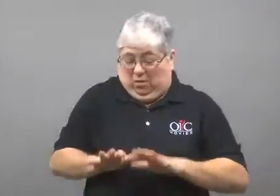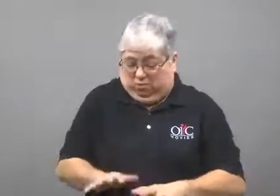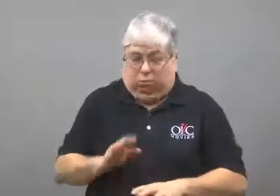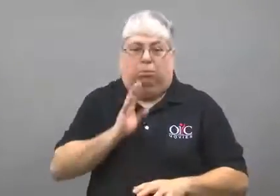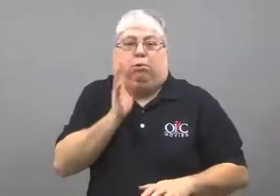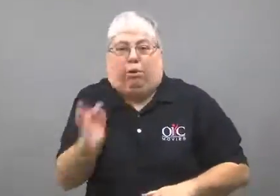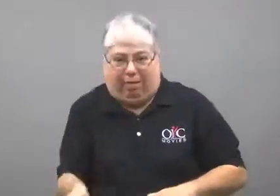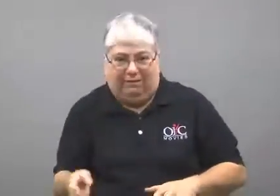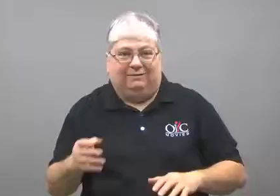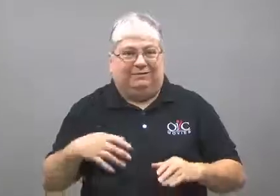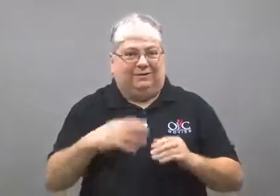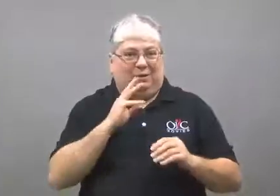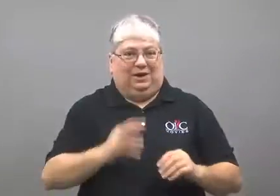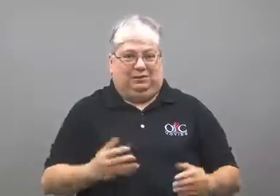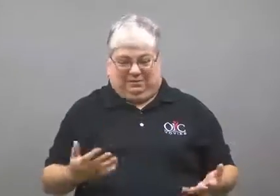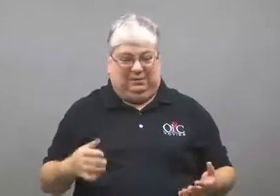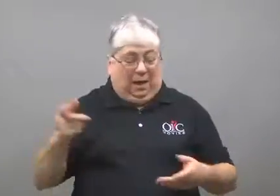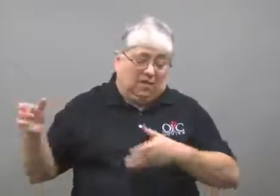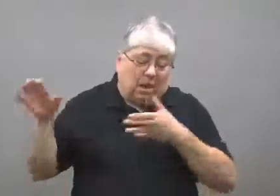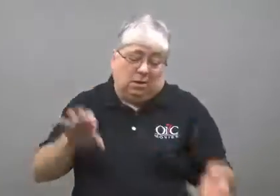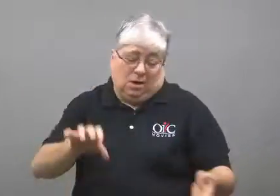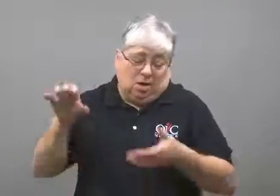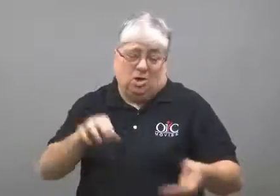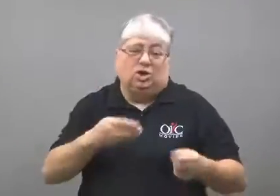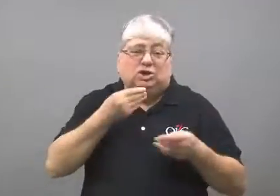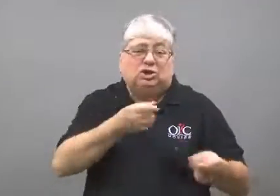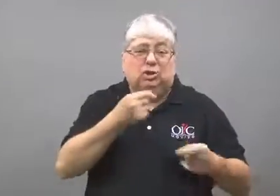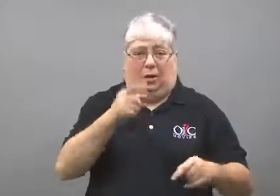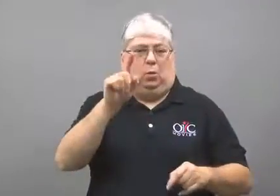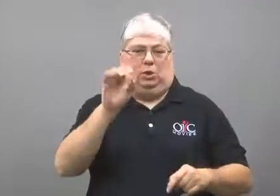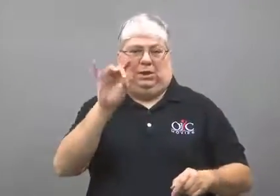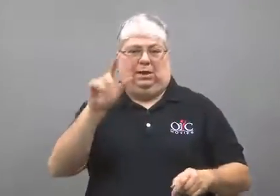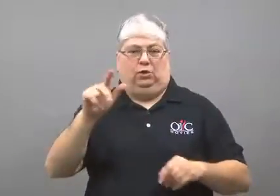Pressure applied to the abdomen caused water to come out his mouth.